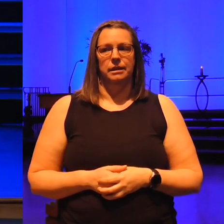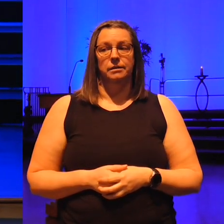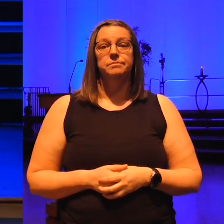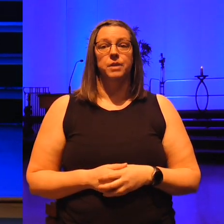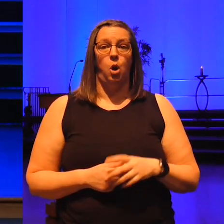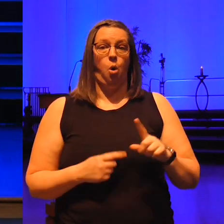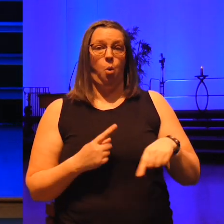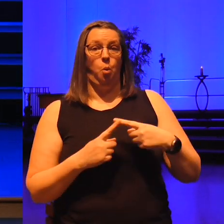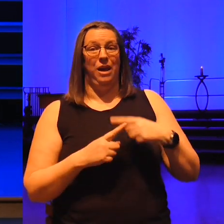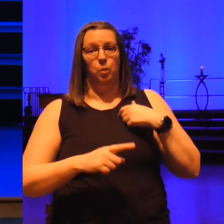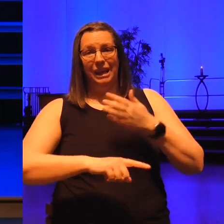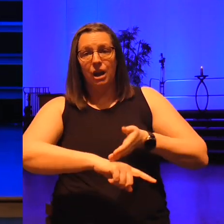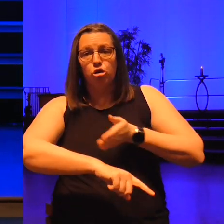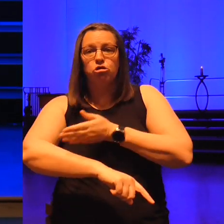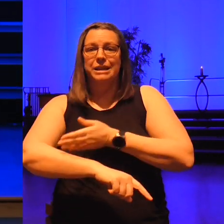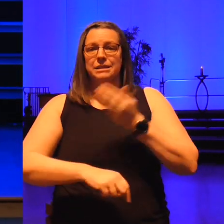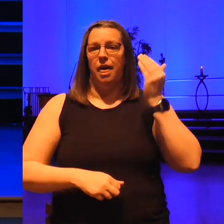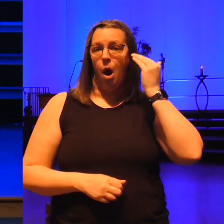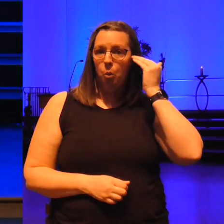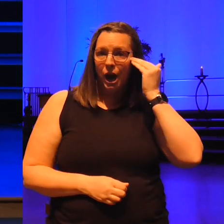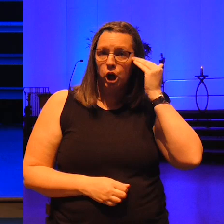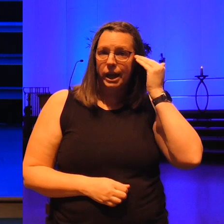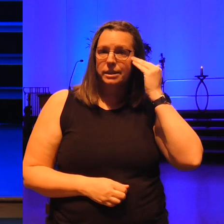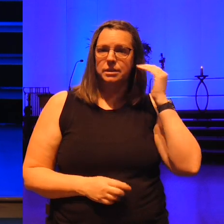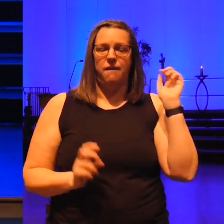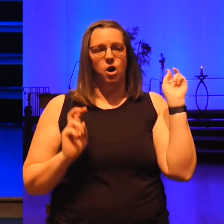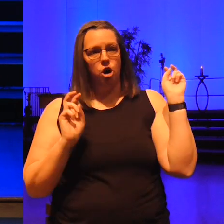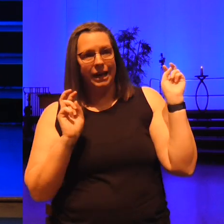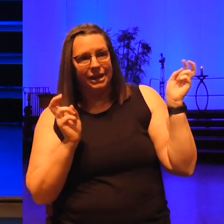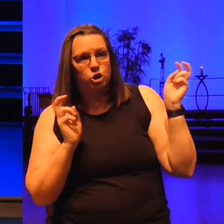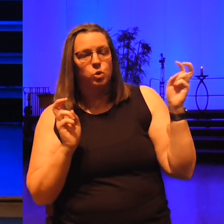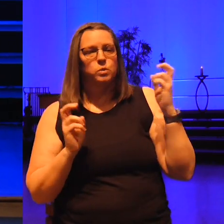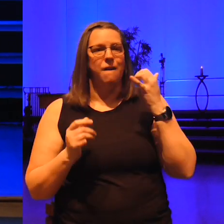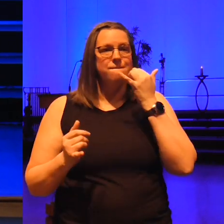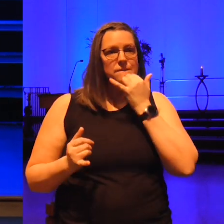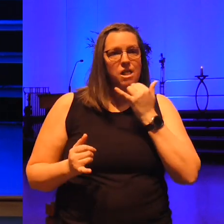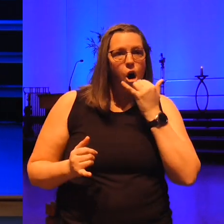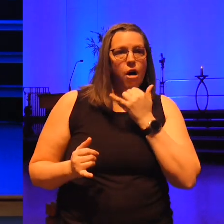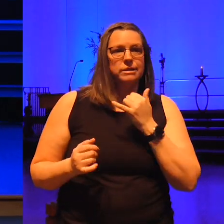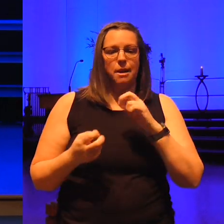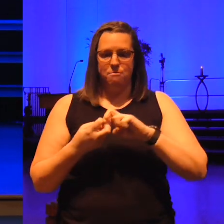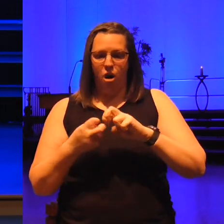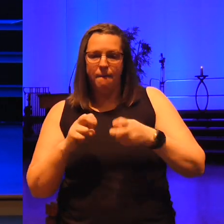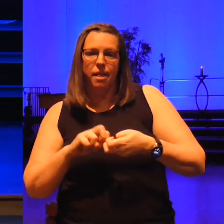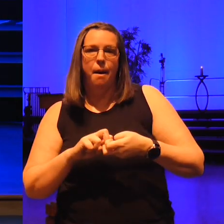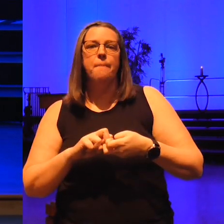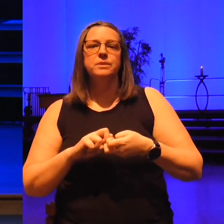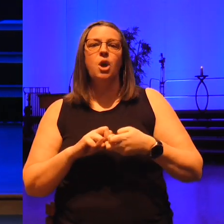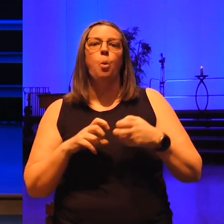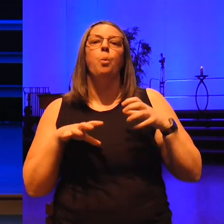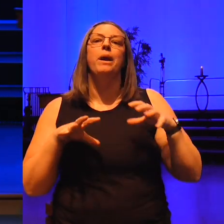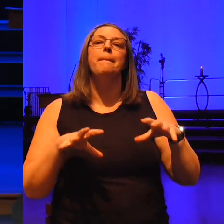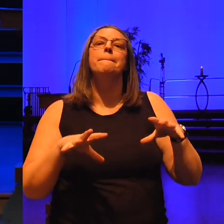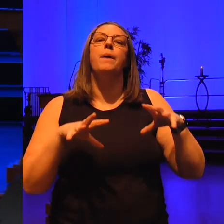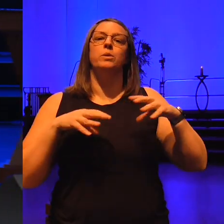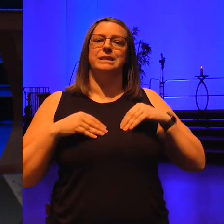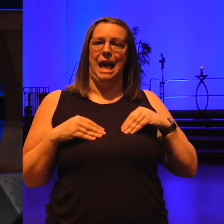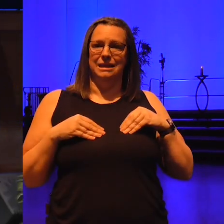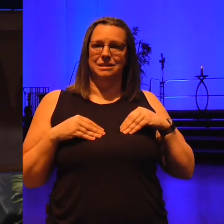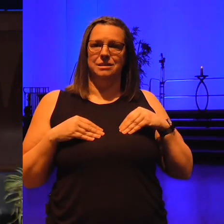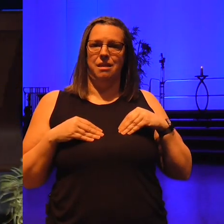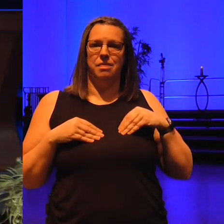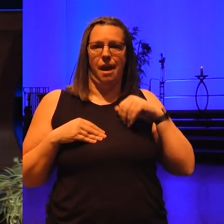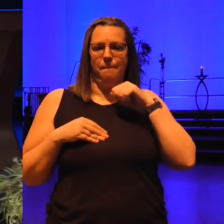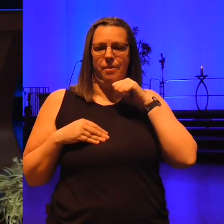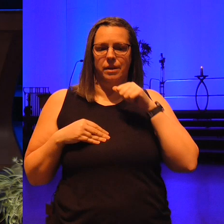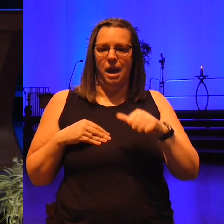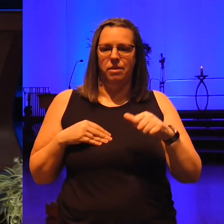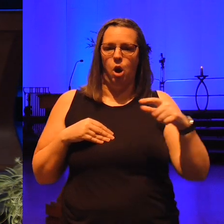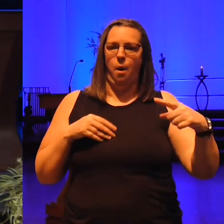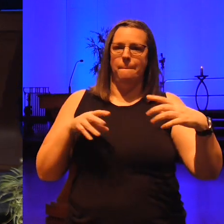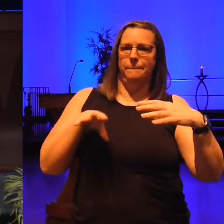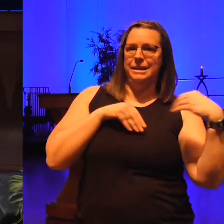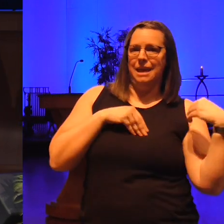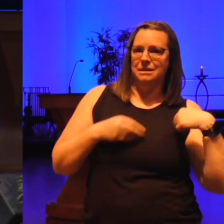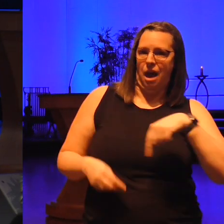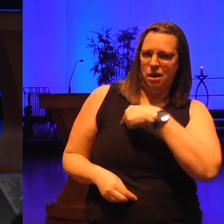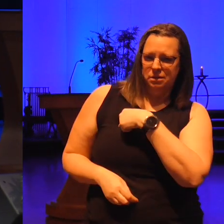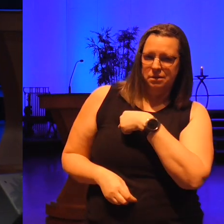our issues our problems they we begin to possess them instead of allowing them to possess us I